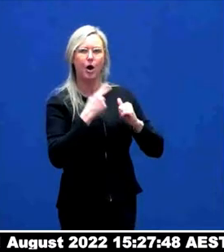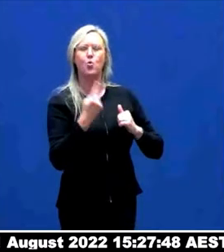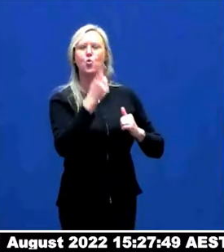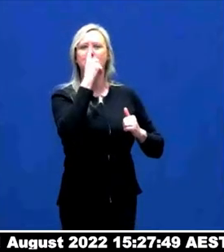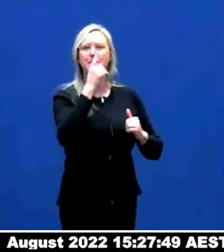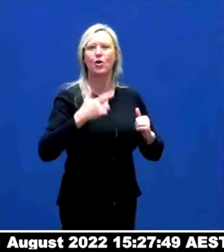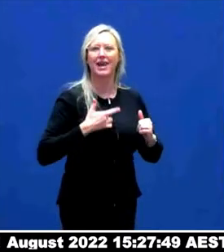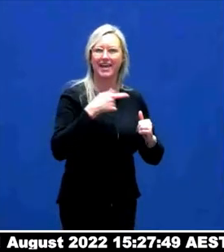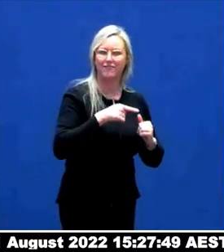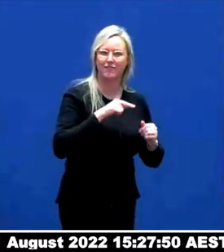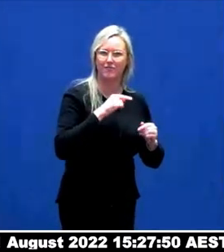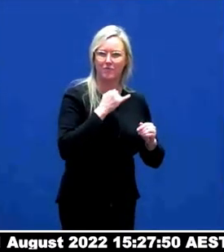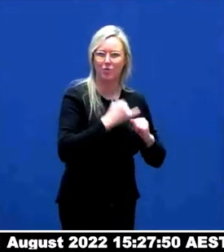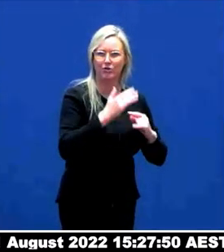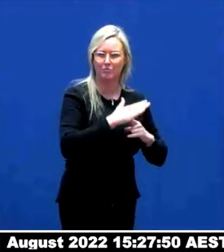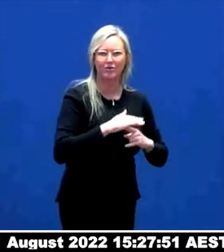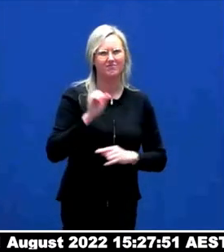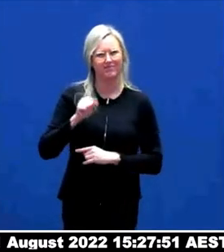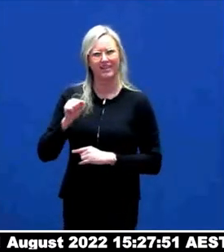'DAVE': Well, if you can get on with the people, leave your doing open without fear of